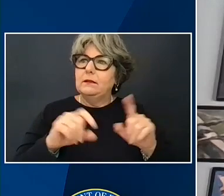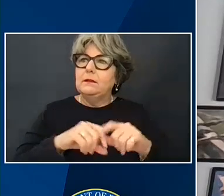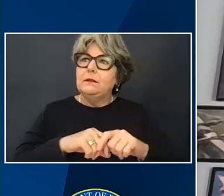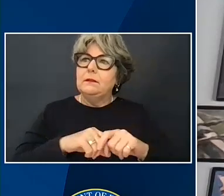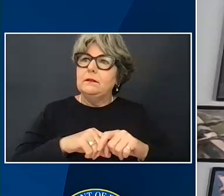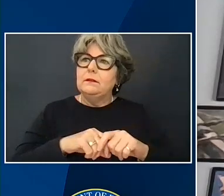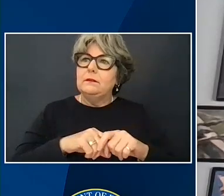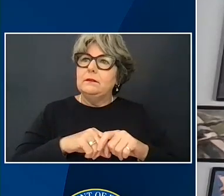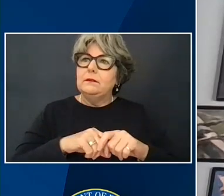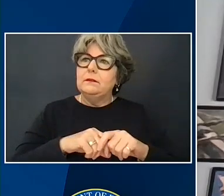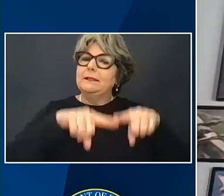situation.